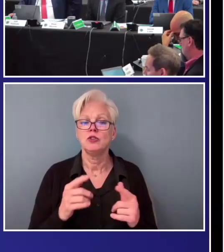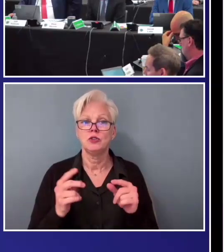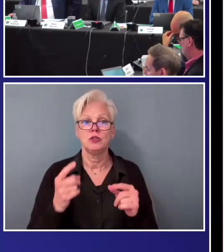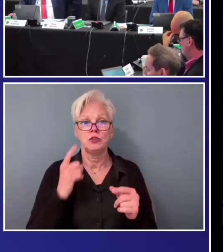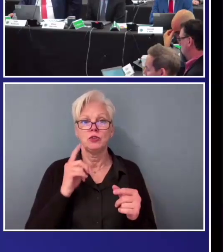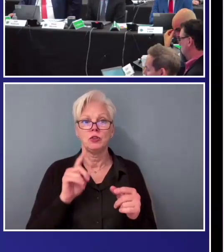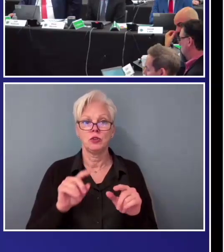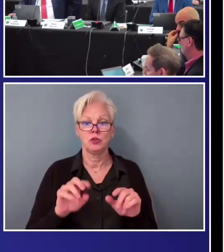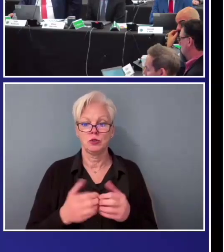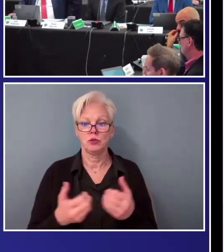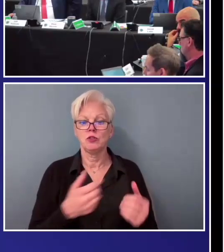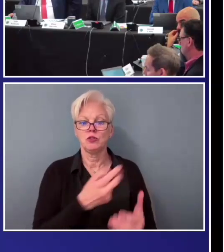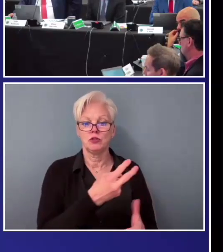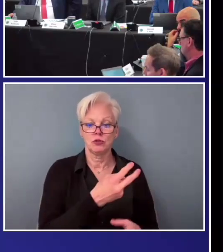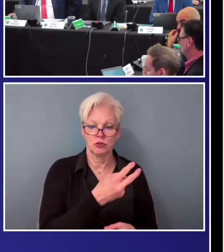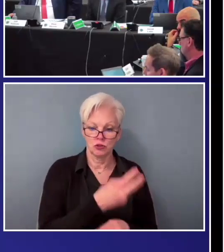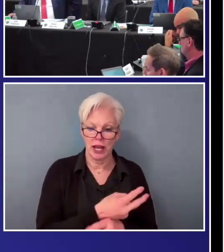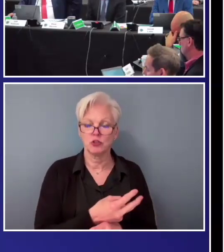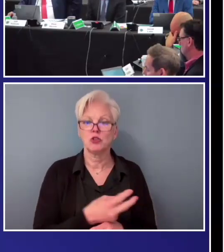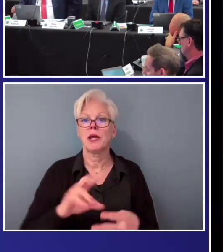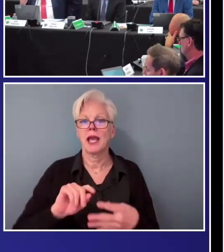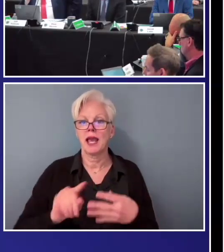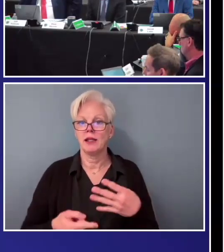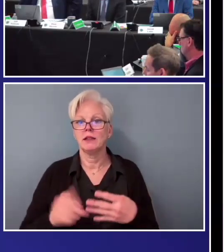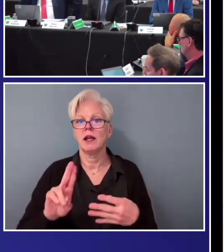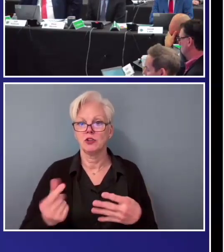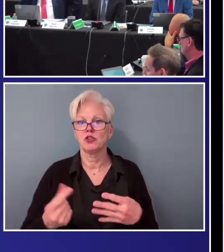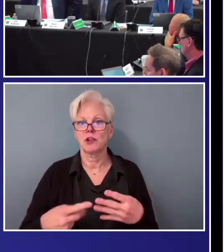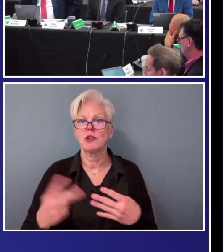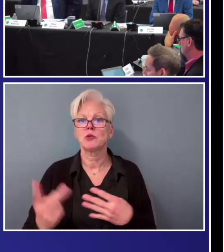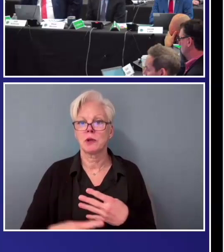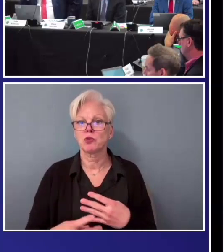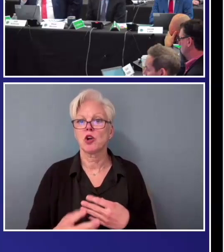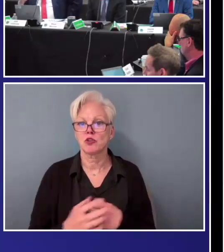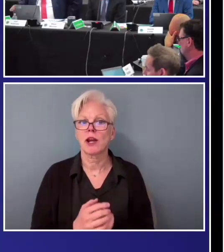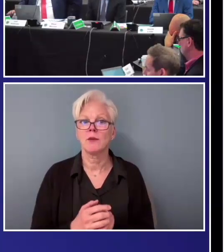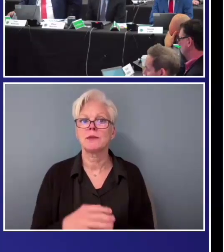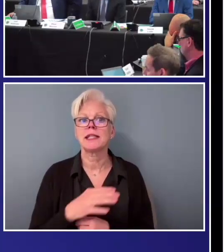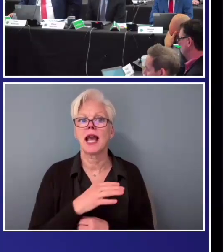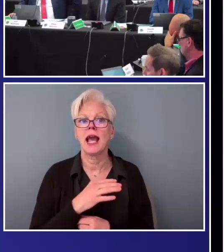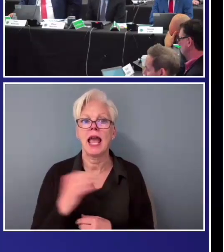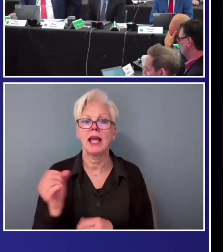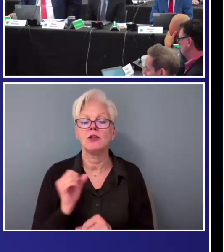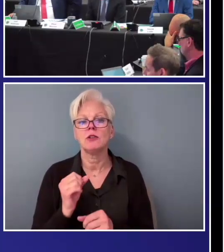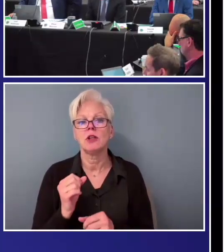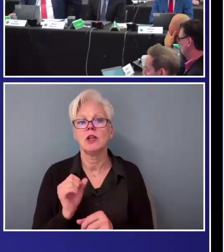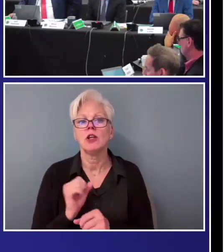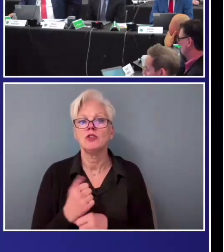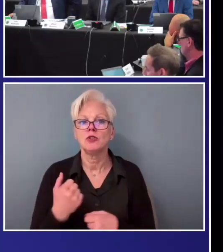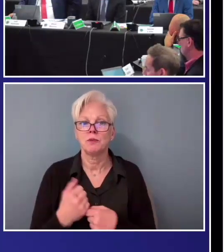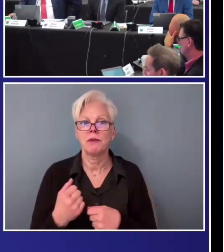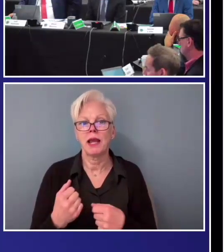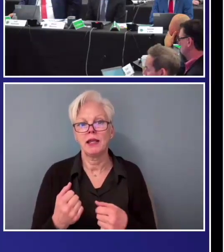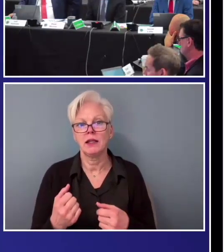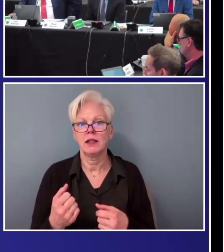graduate and undergraduate programs as well as to make somewhat more complex the